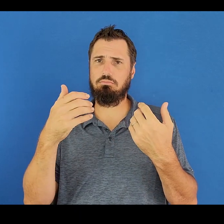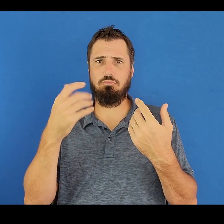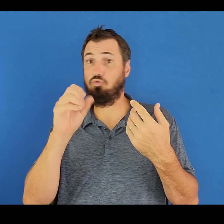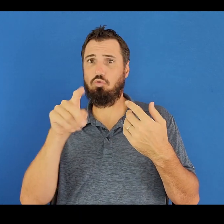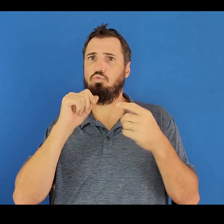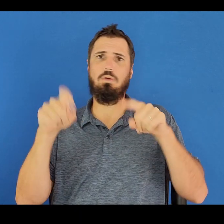COVID.